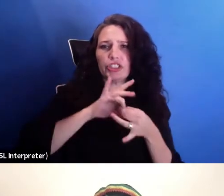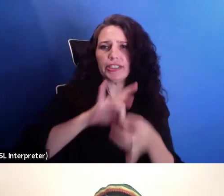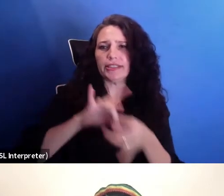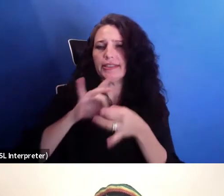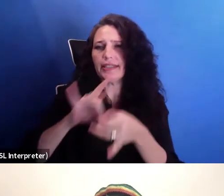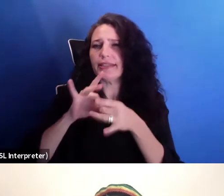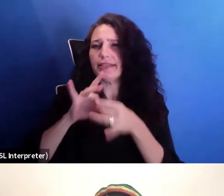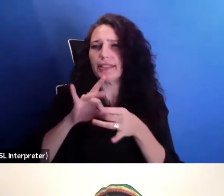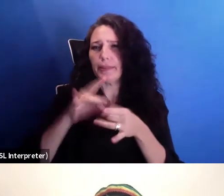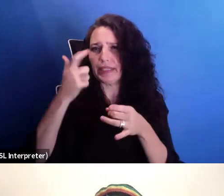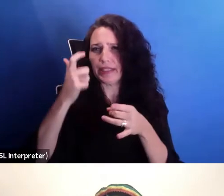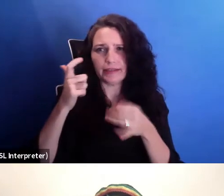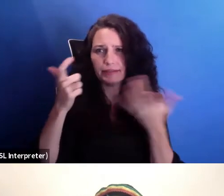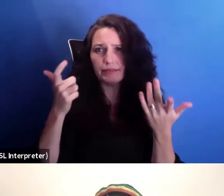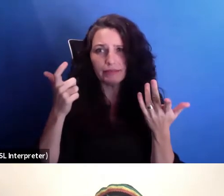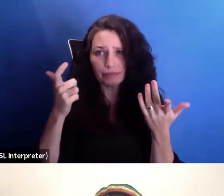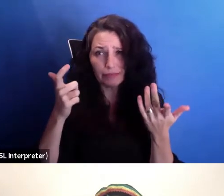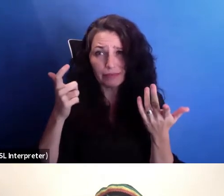I feel like disability activists